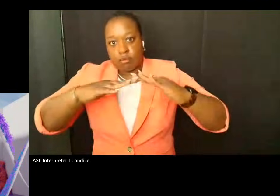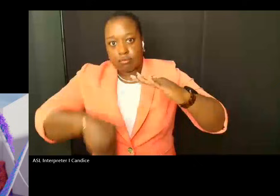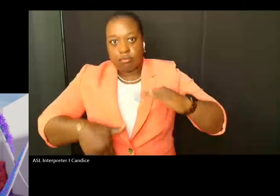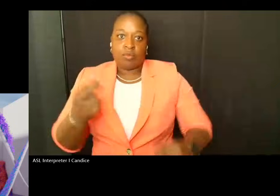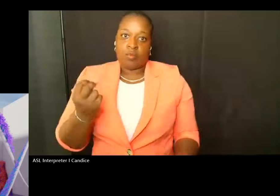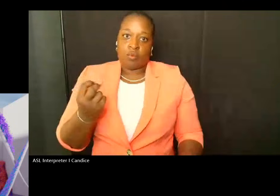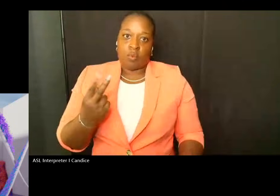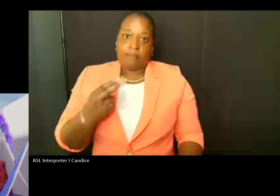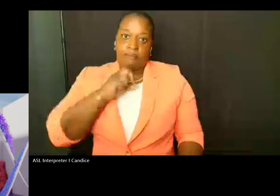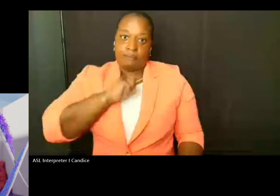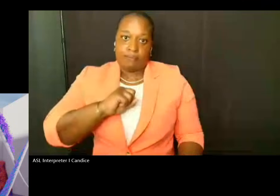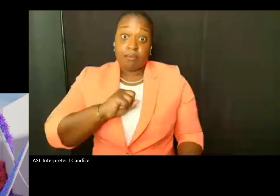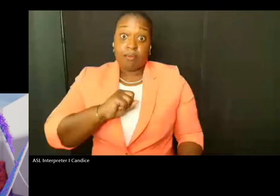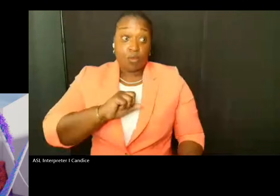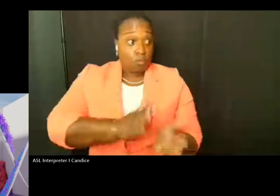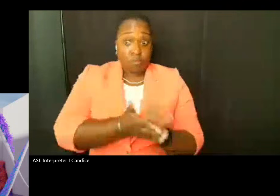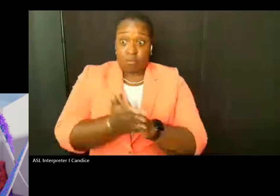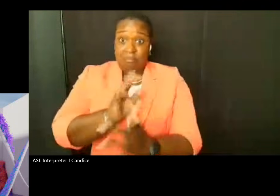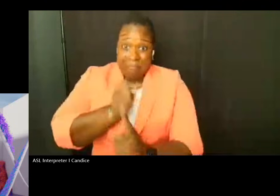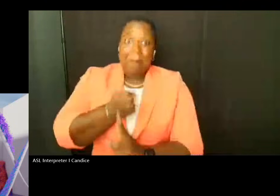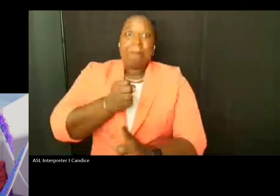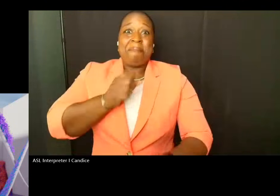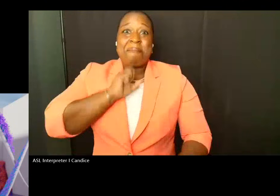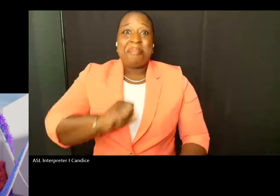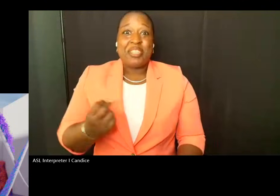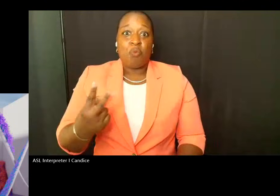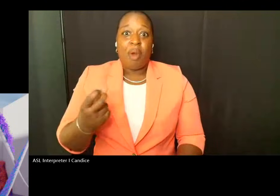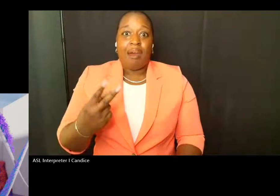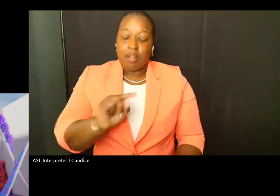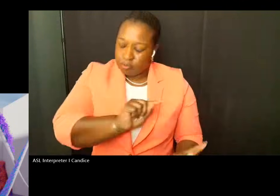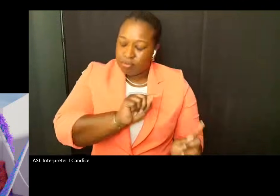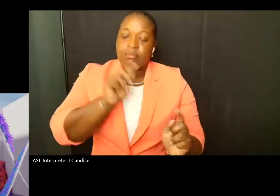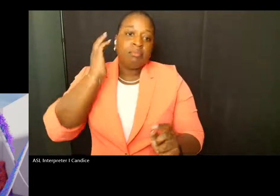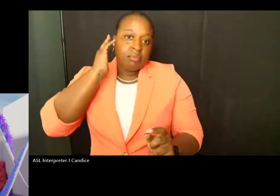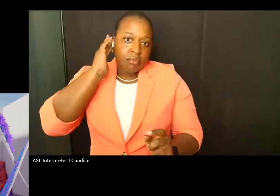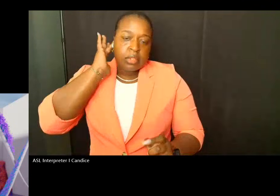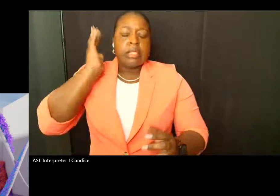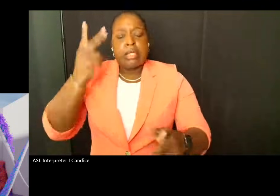once you get turned 12, we got -- well, we had to go hoop through a lot of hurdles that we had